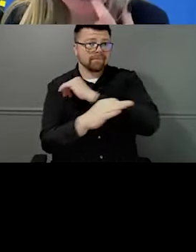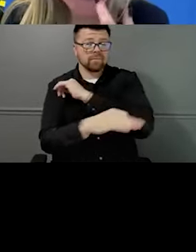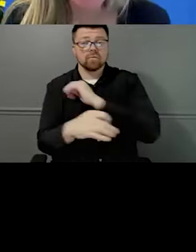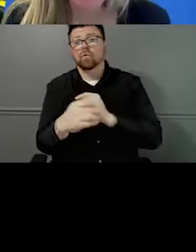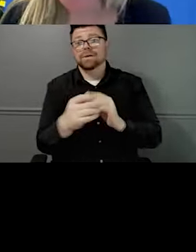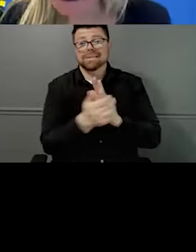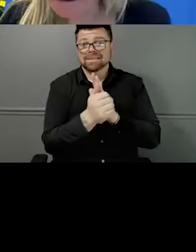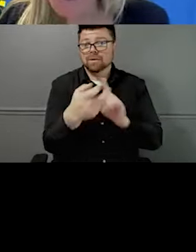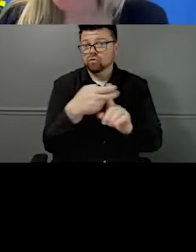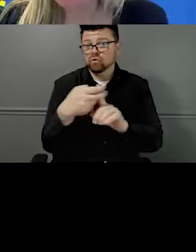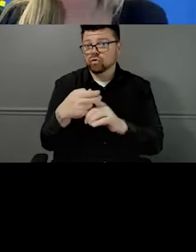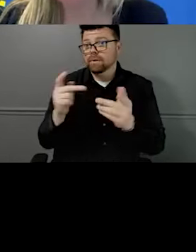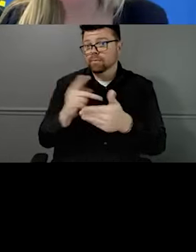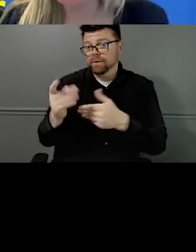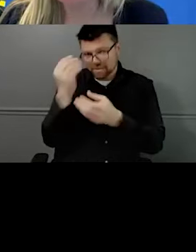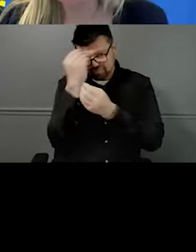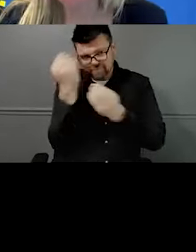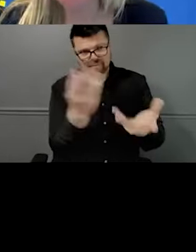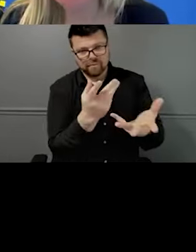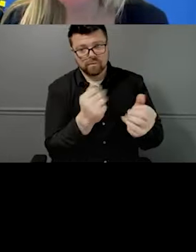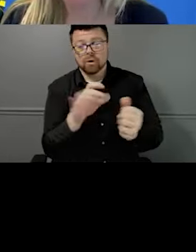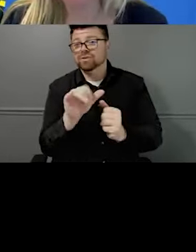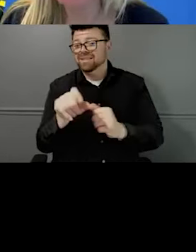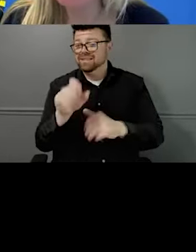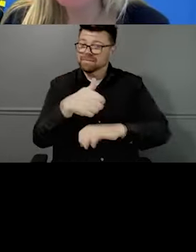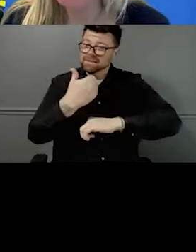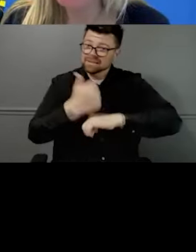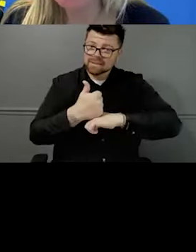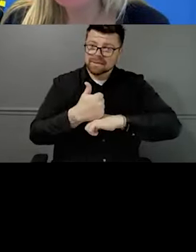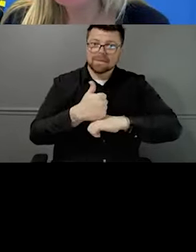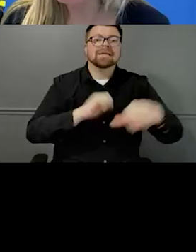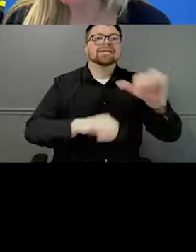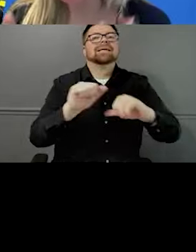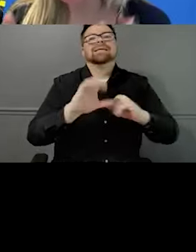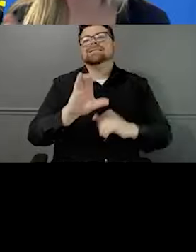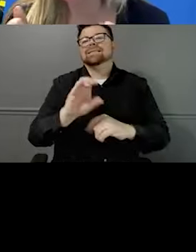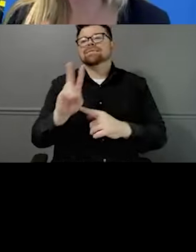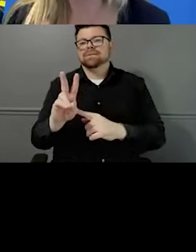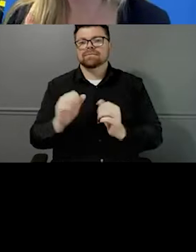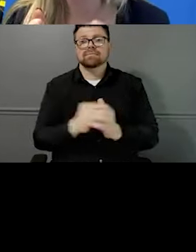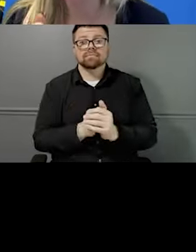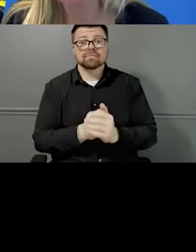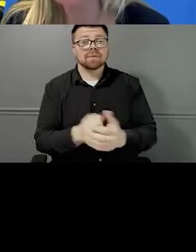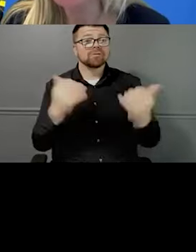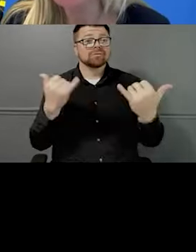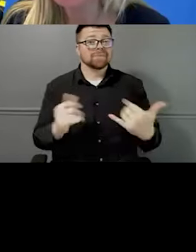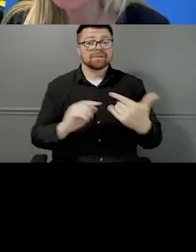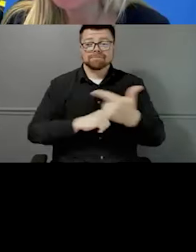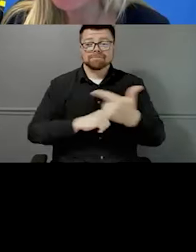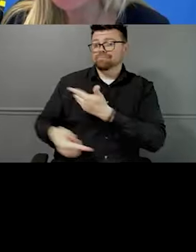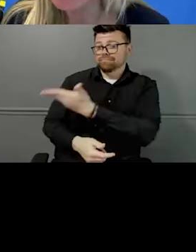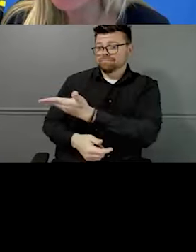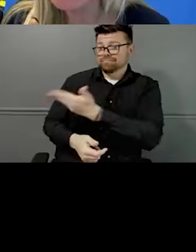and it has to be created in SciENcv. With that, I now turn it over to my colleague,